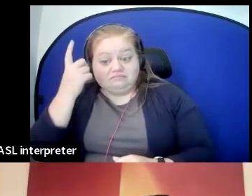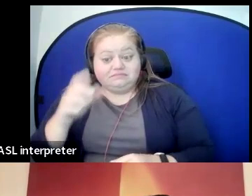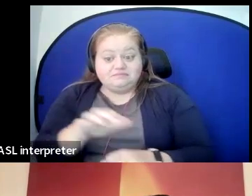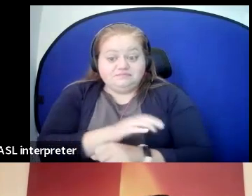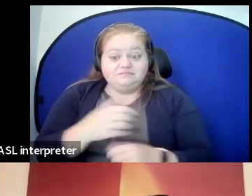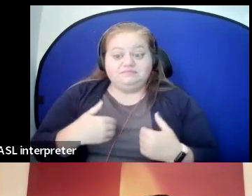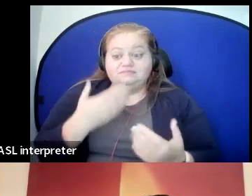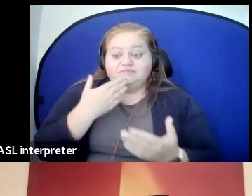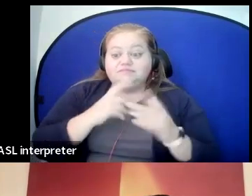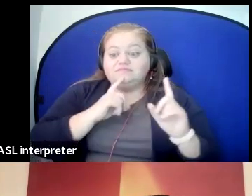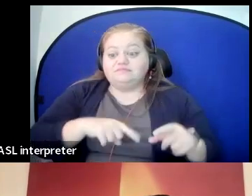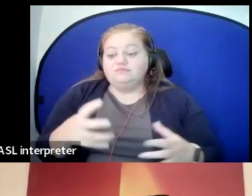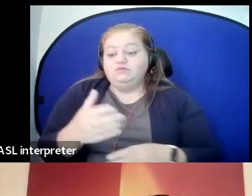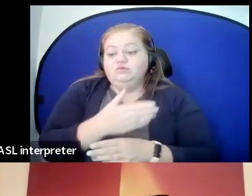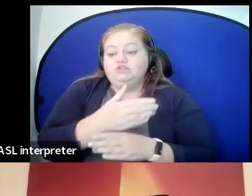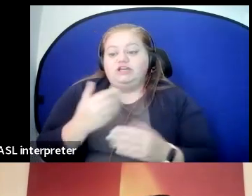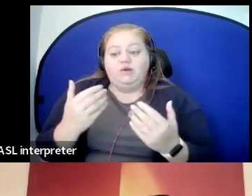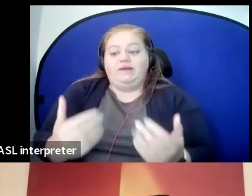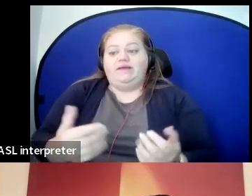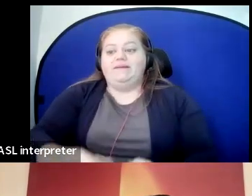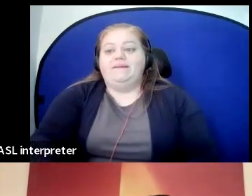they would like to share for that, go ahead and jump in.